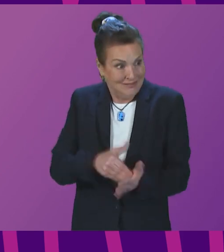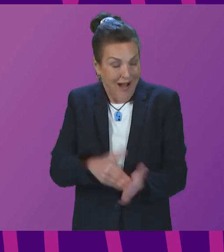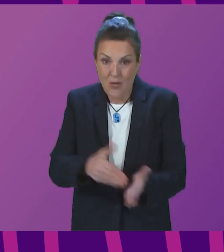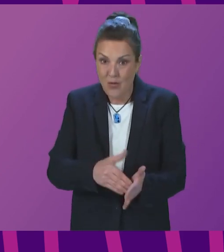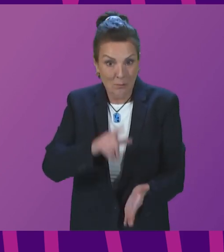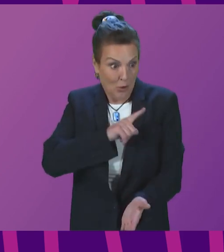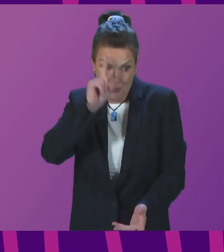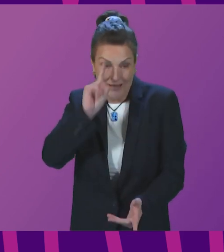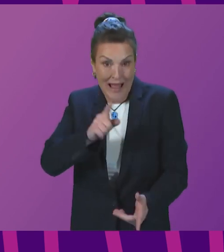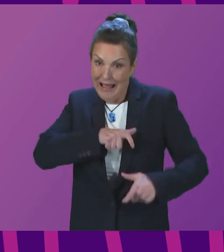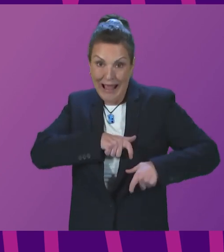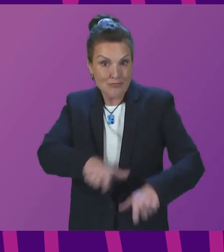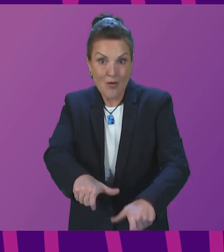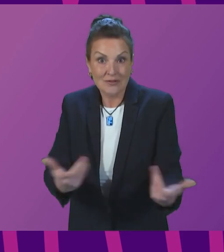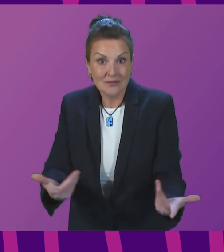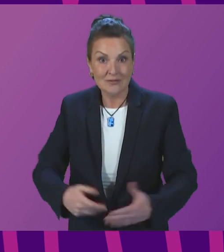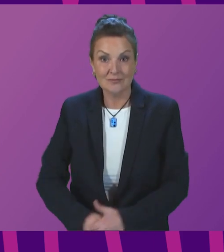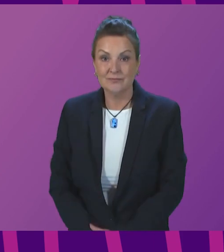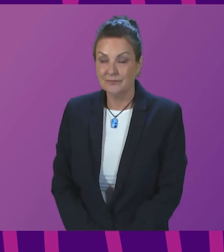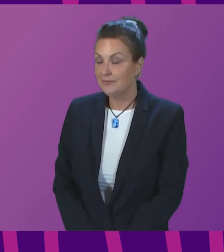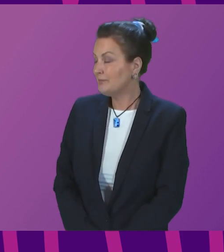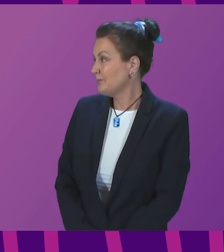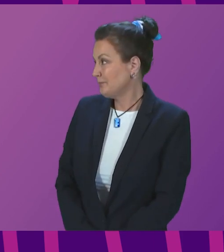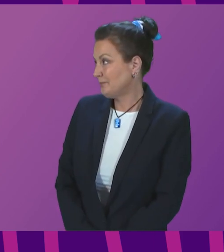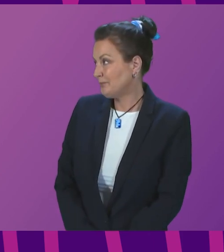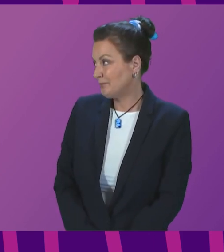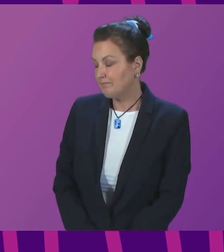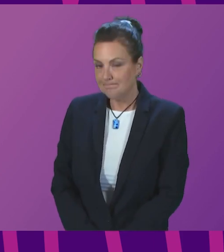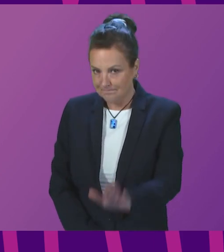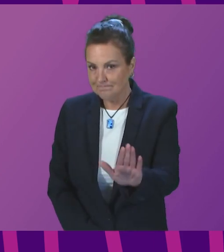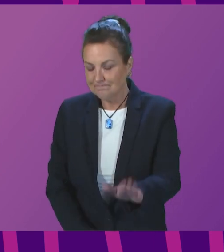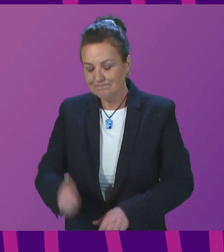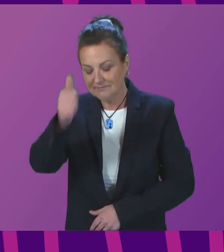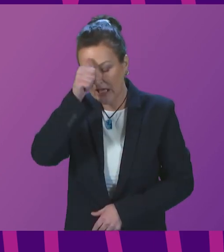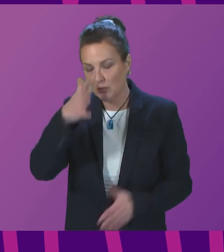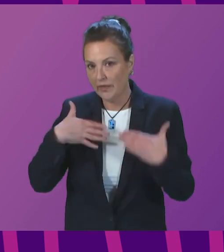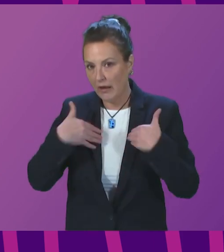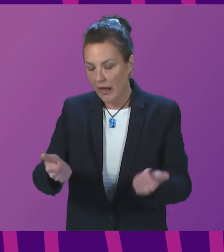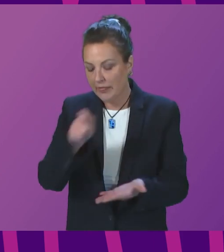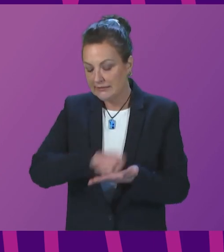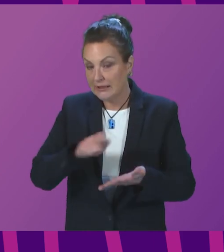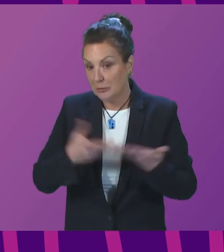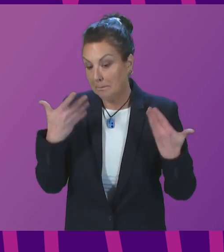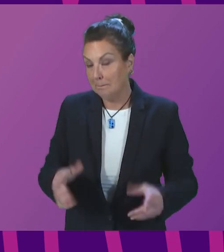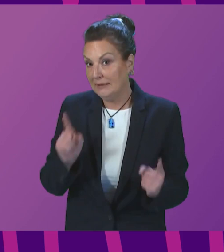tight budget. Can the First Minister say what new actions the Government will take to urgently address the crisis, because current plans are not working? I know that the Cabinet Secretary for Health and Social Care met with the RCN yesterday.